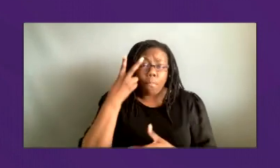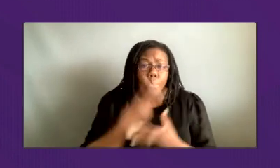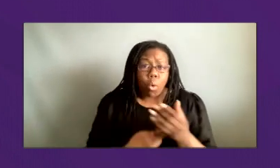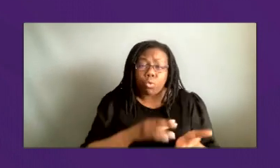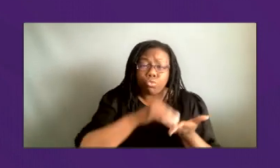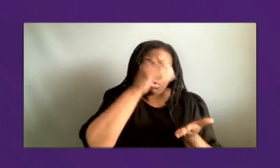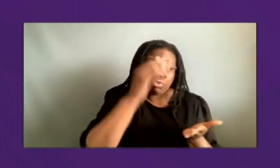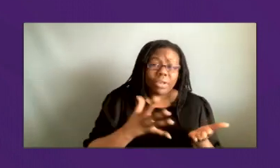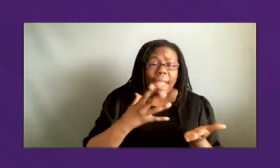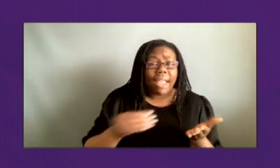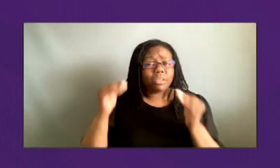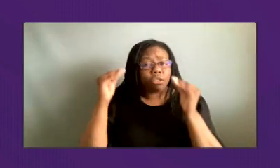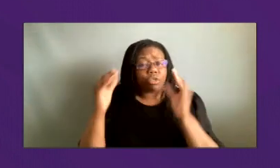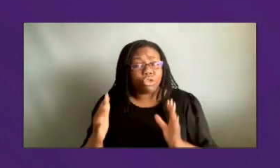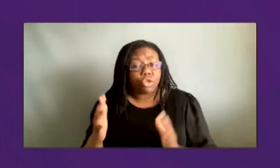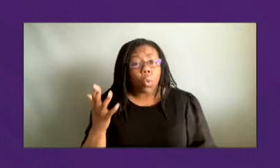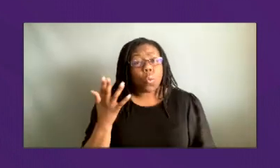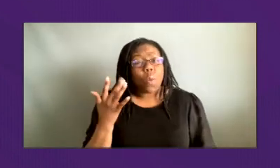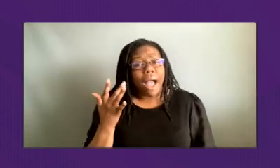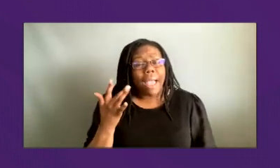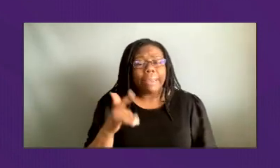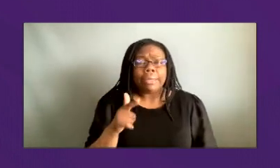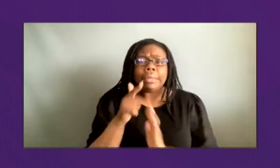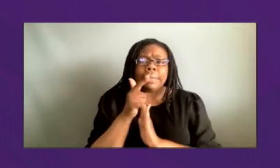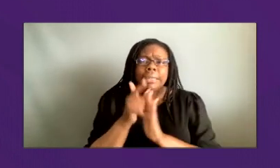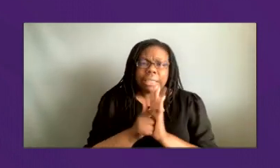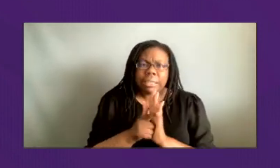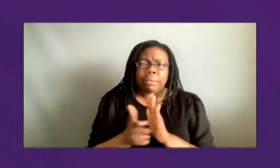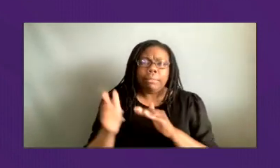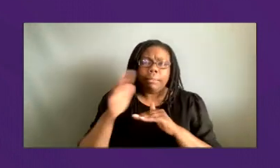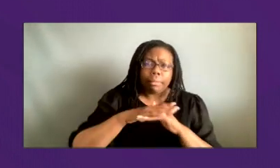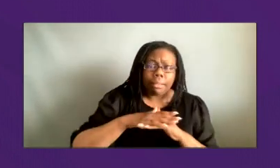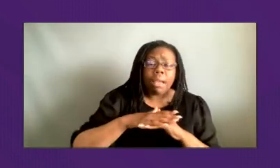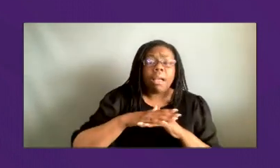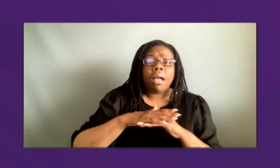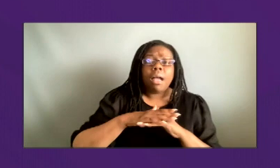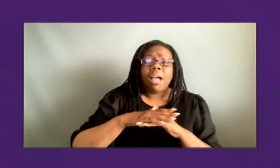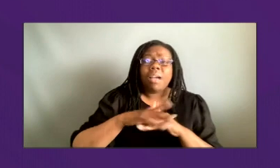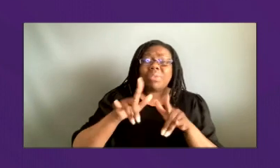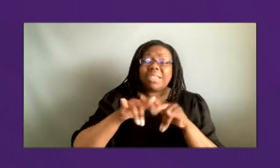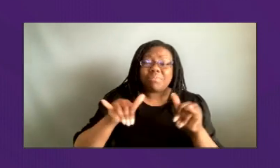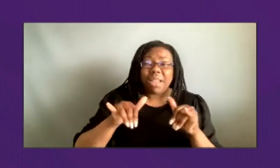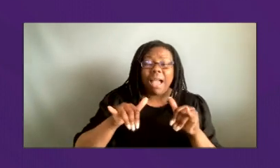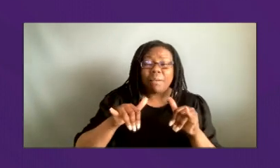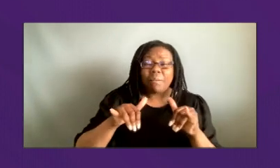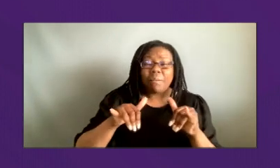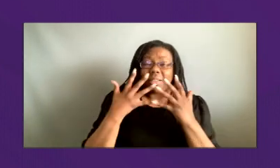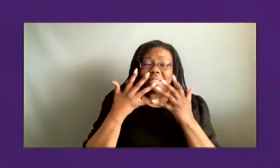get complicated legally, but also because of the inherent darkness that surrounds this topic and